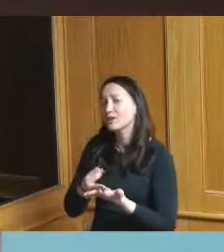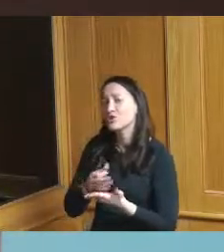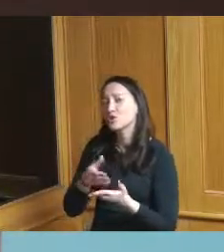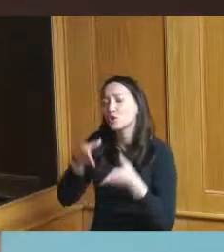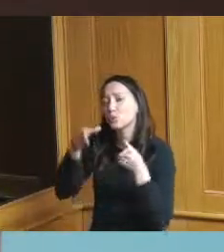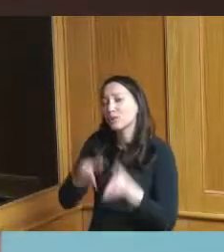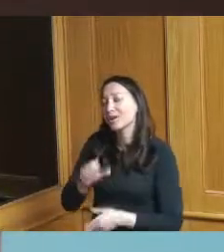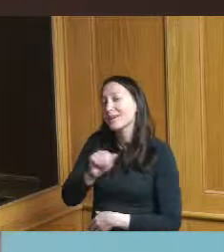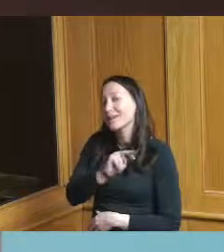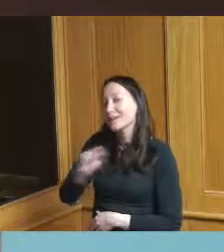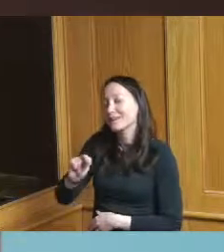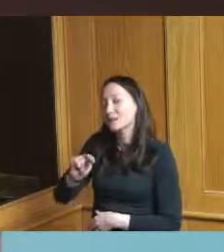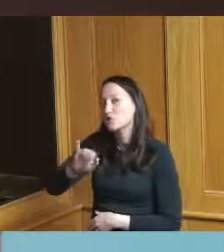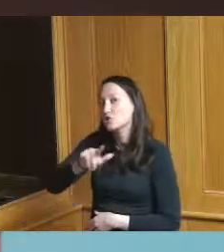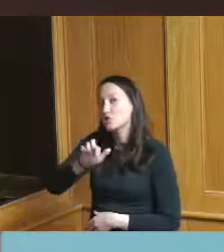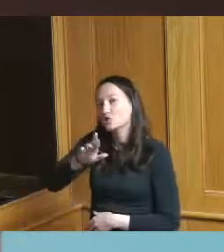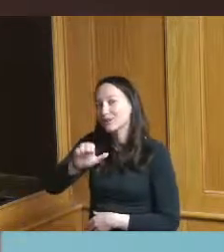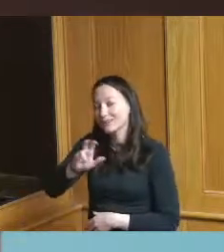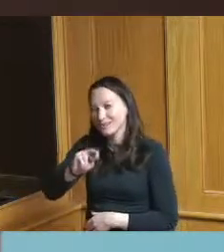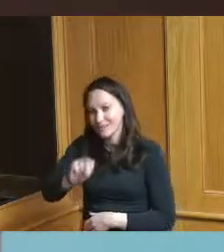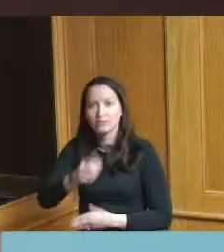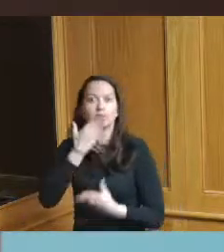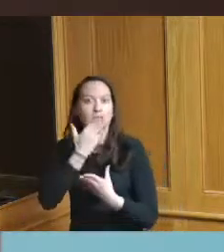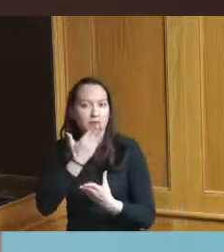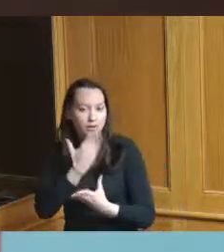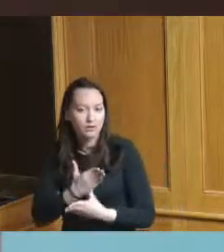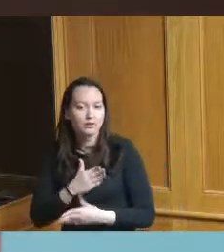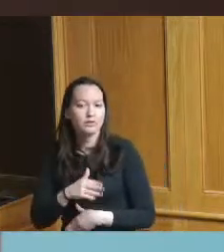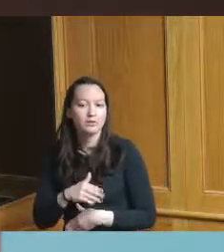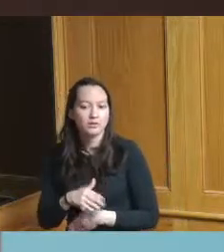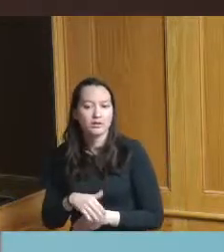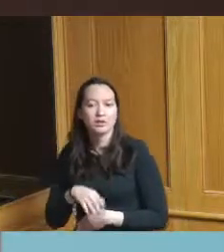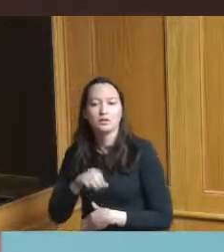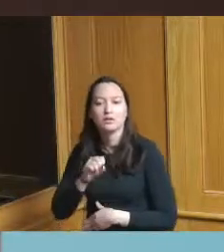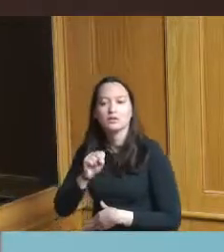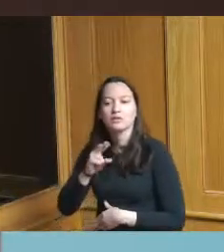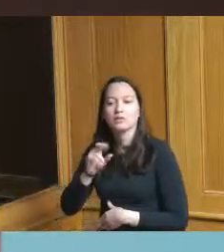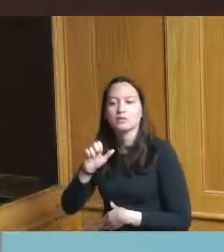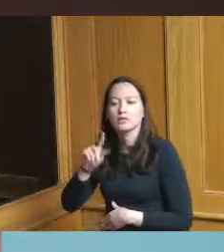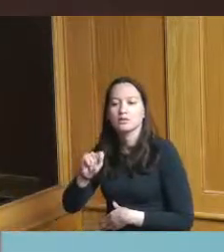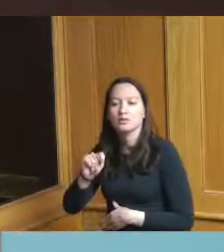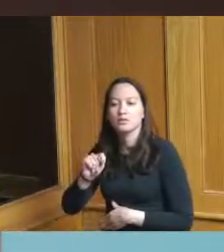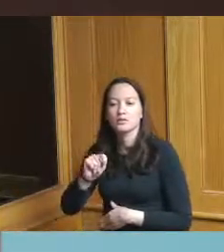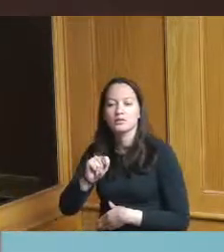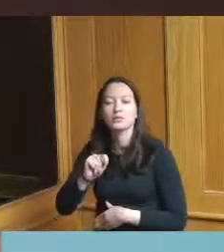and Becky Stratton also play an incredible role and as you might know we are a bit understaffed so